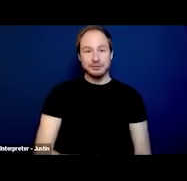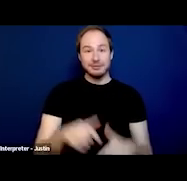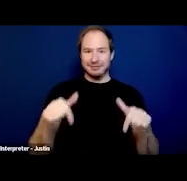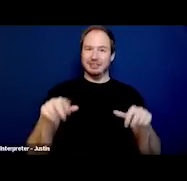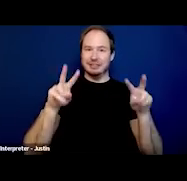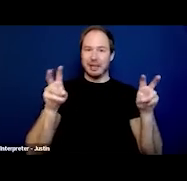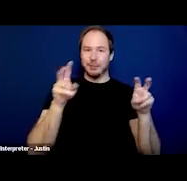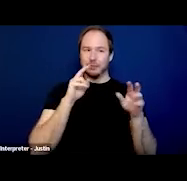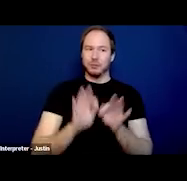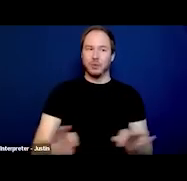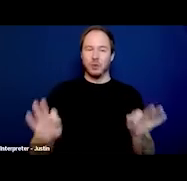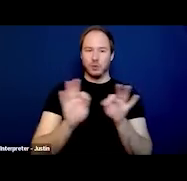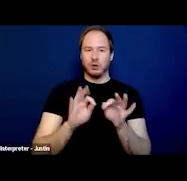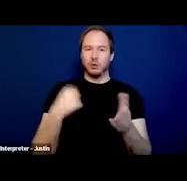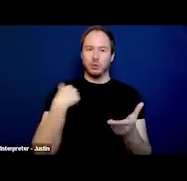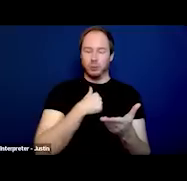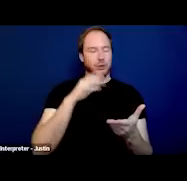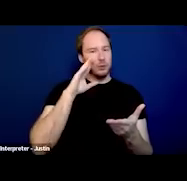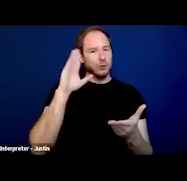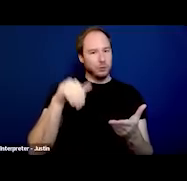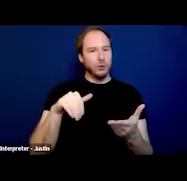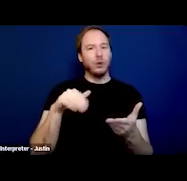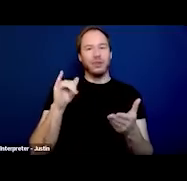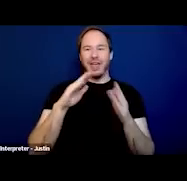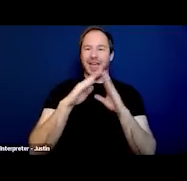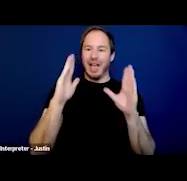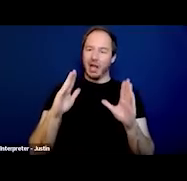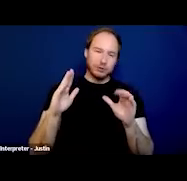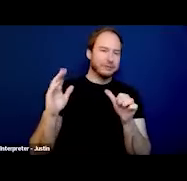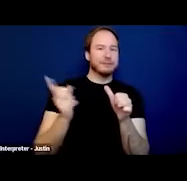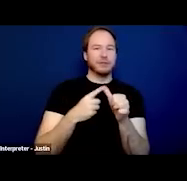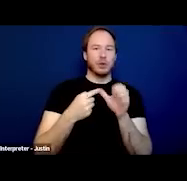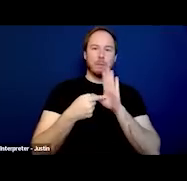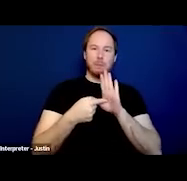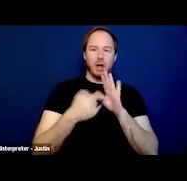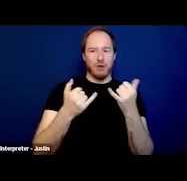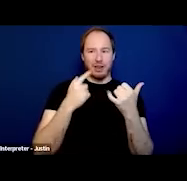As we all know, with the Housing First Model, which is the dominant housing model,